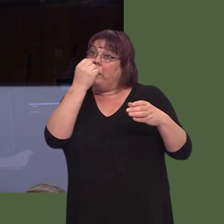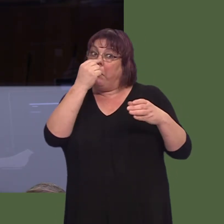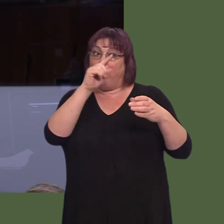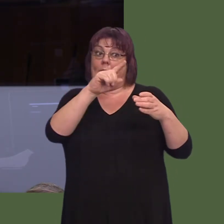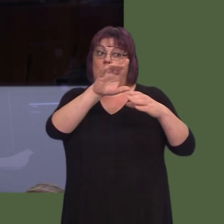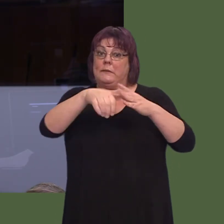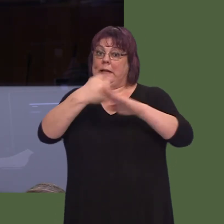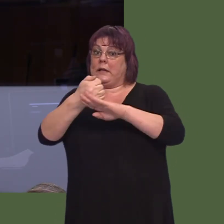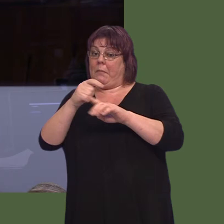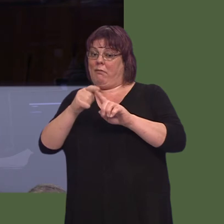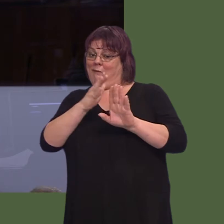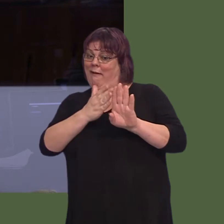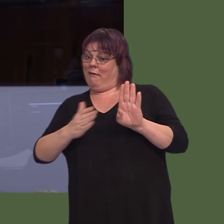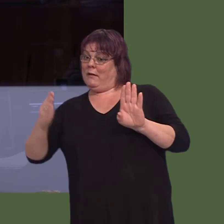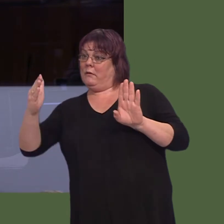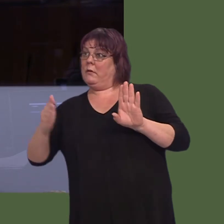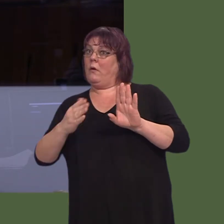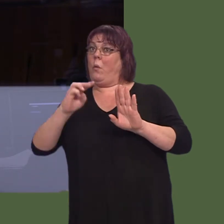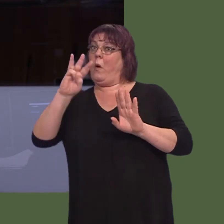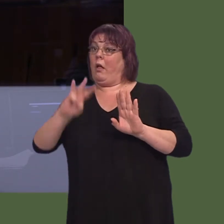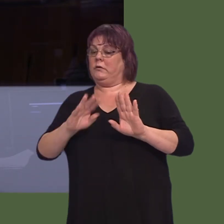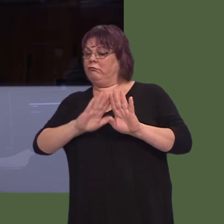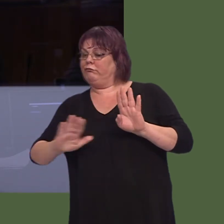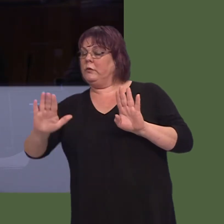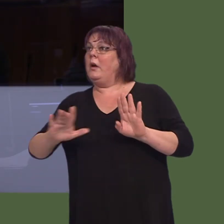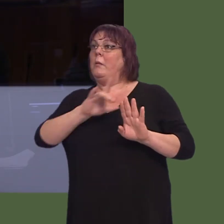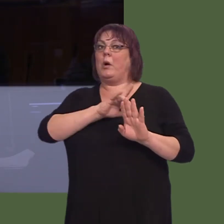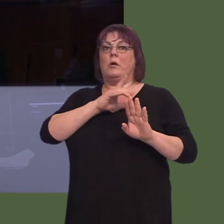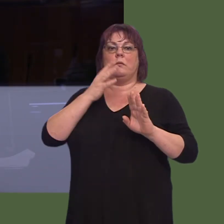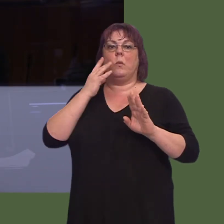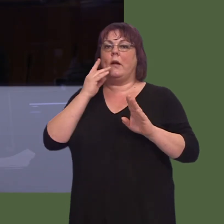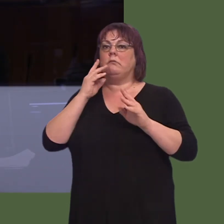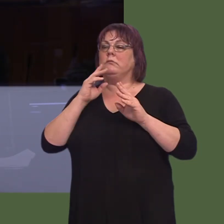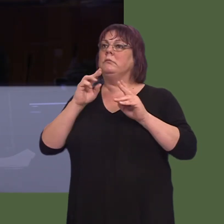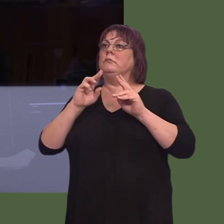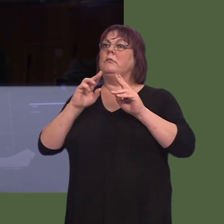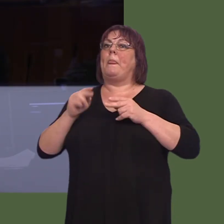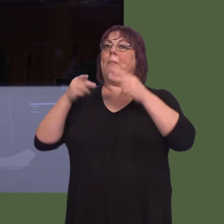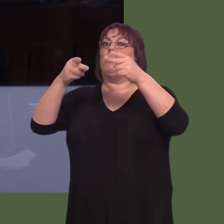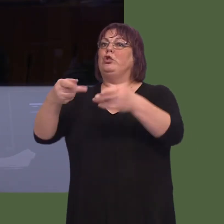within that area so that, when these changes happen to the road network and changes